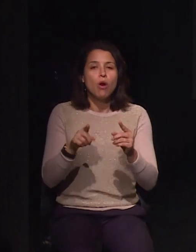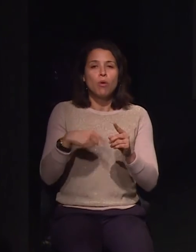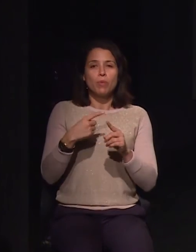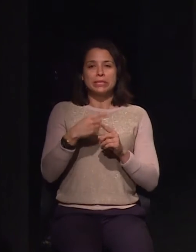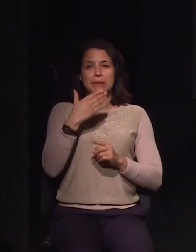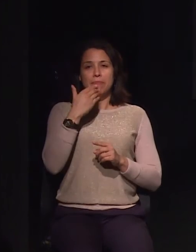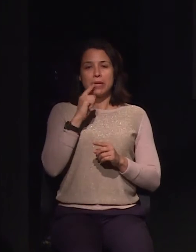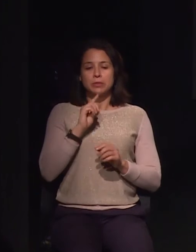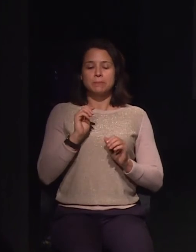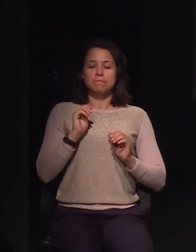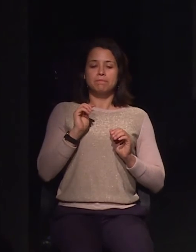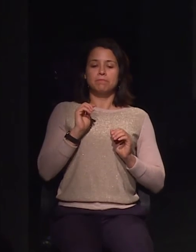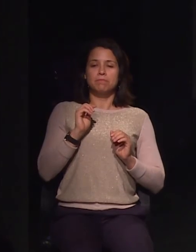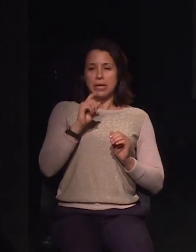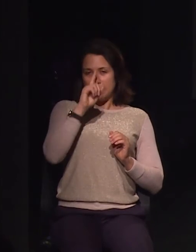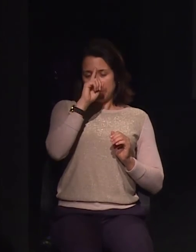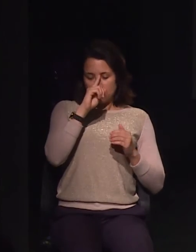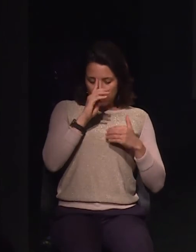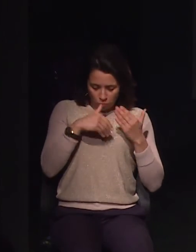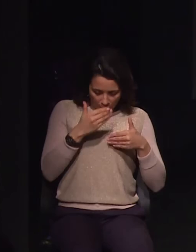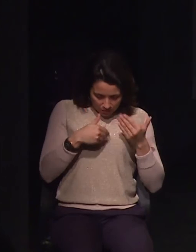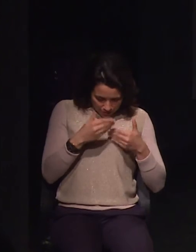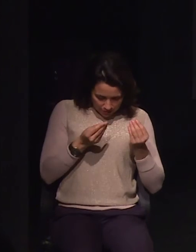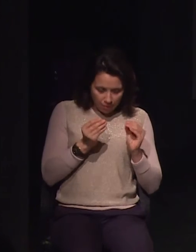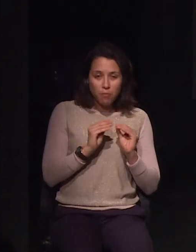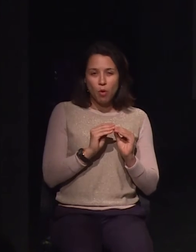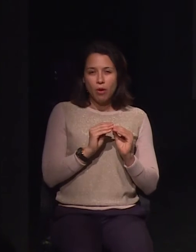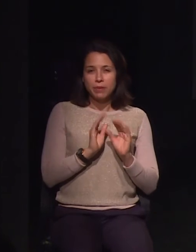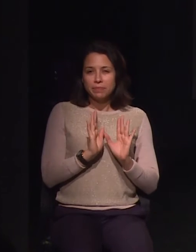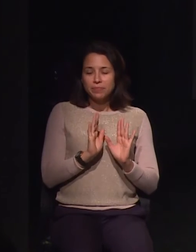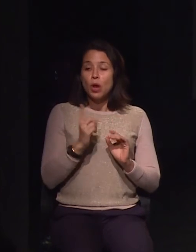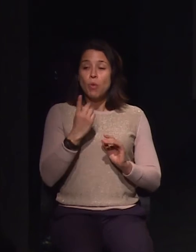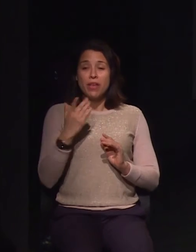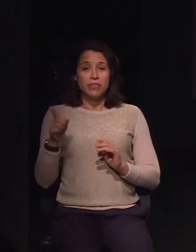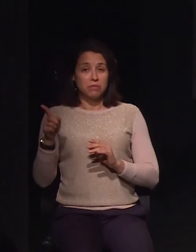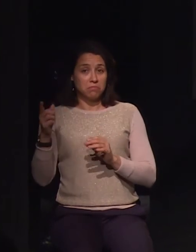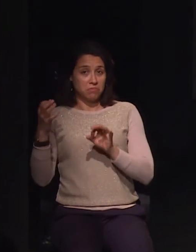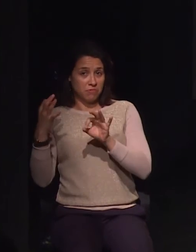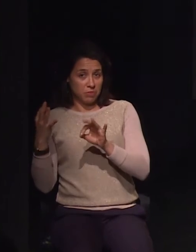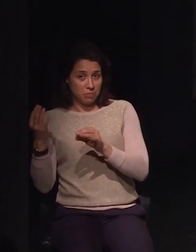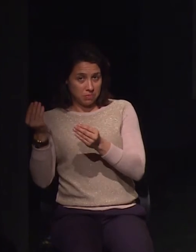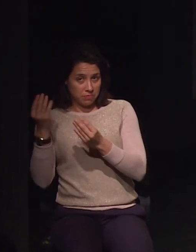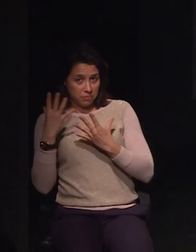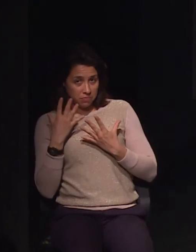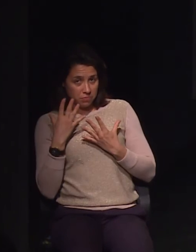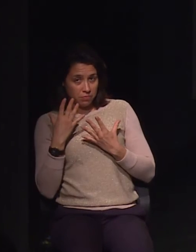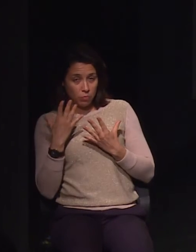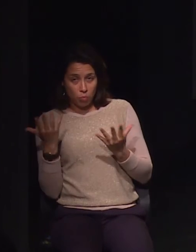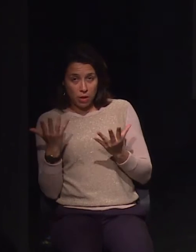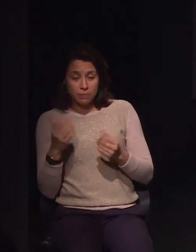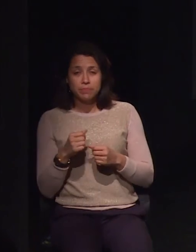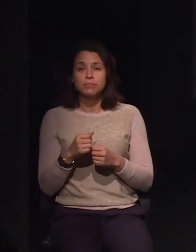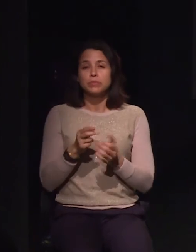But one thing that I heard from them was that truth matters.